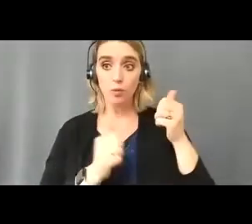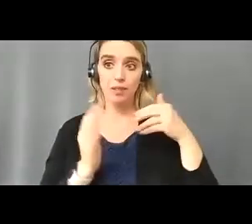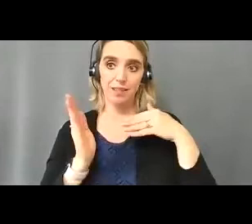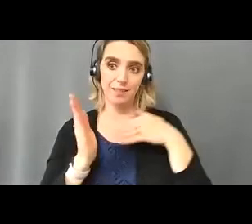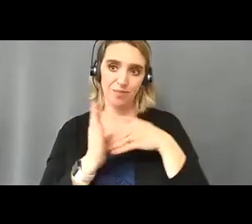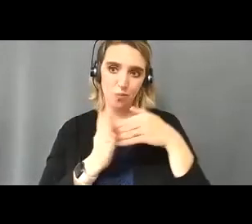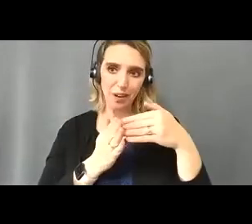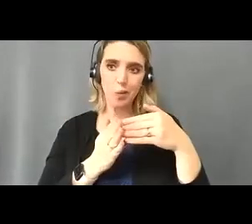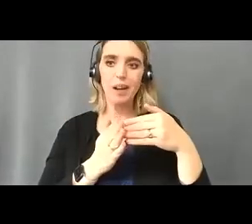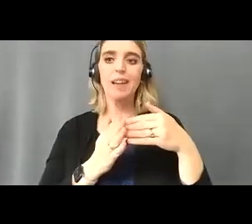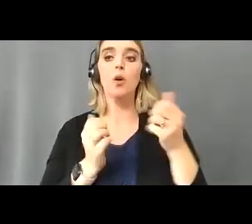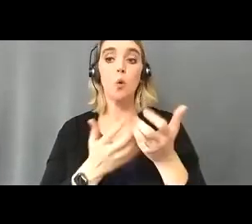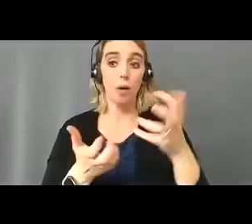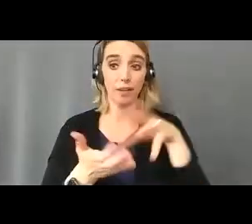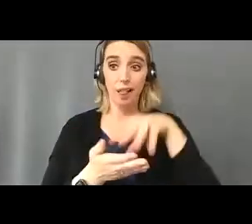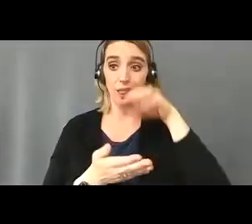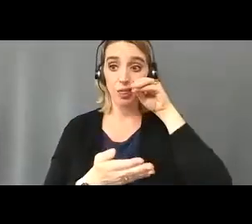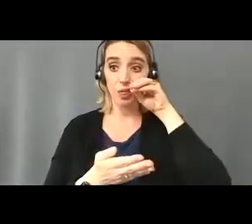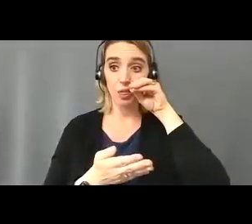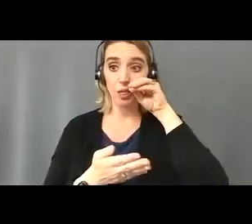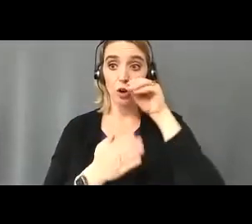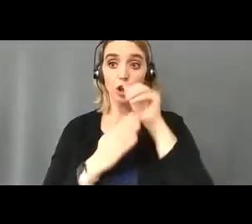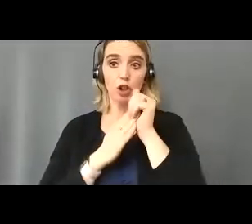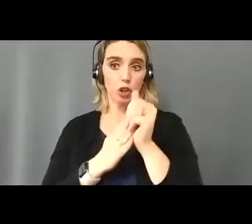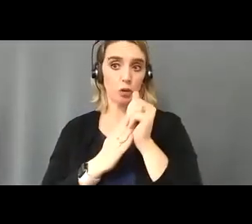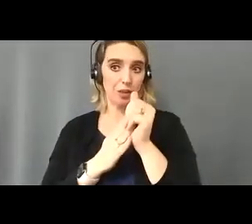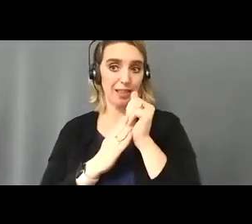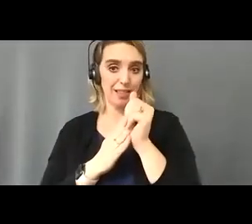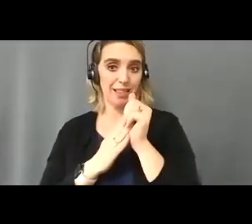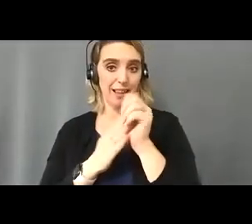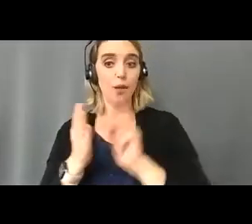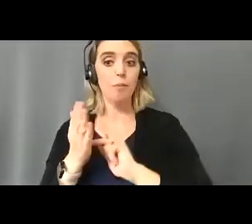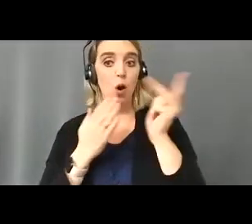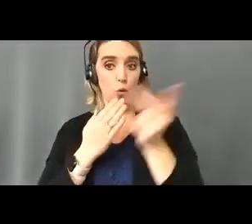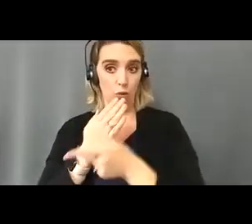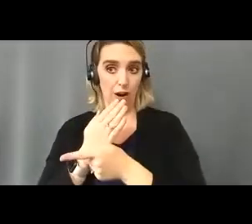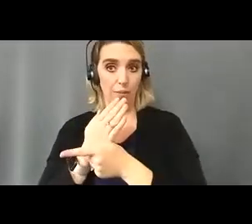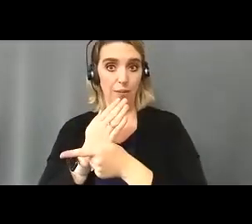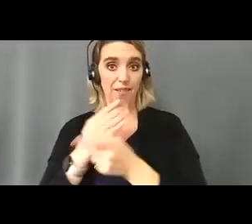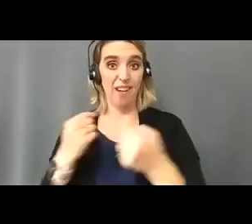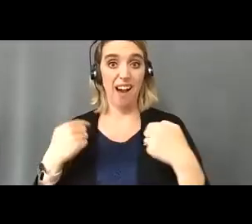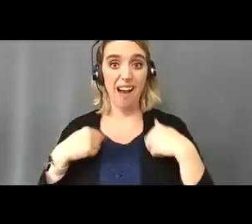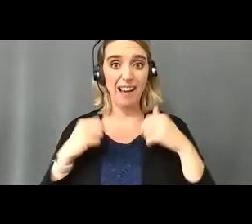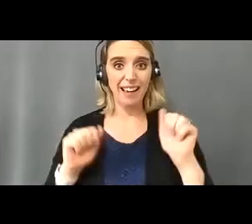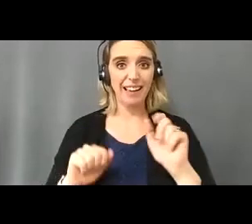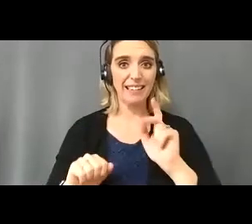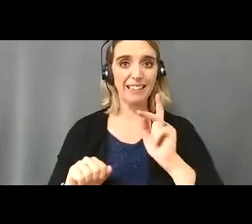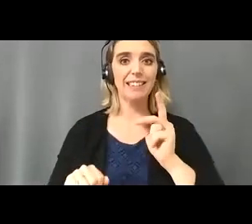or who wanna learn to lead our programs is if I can say one person,